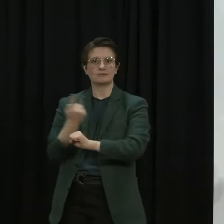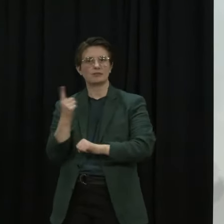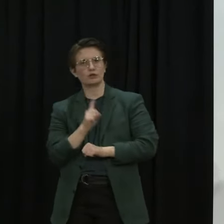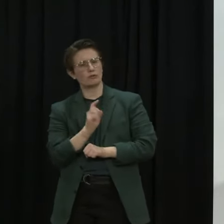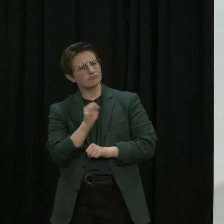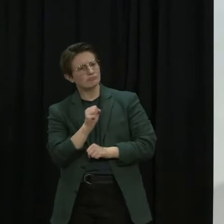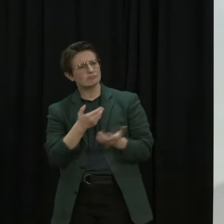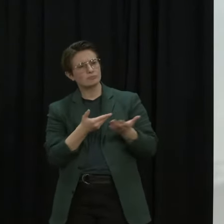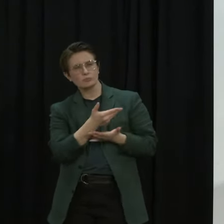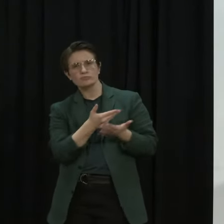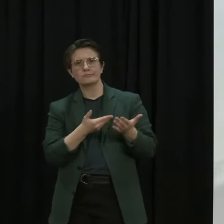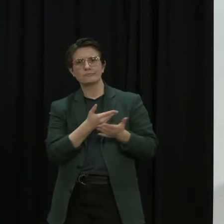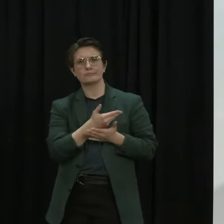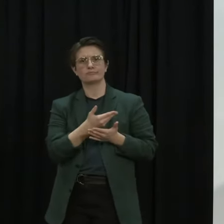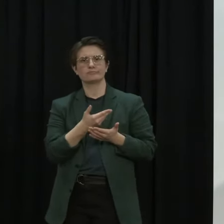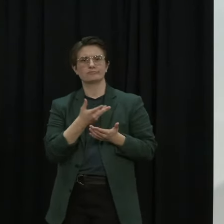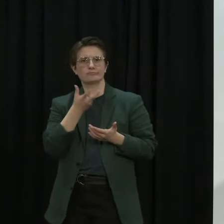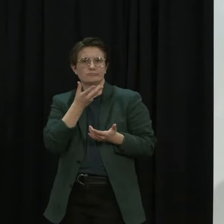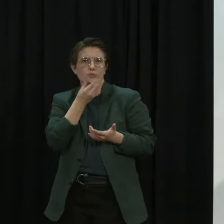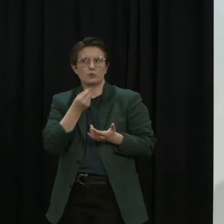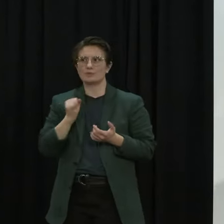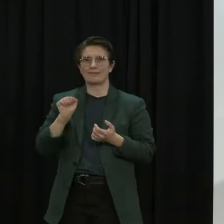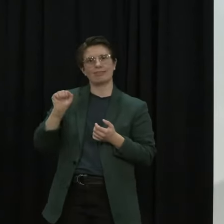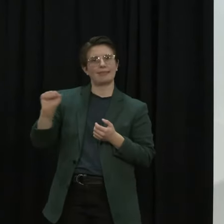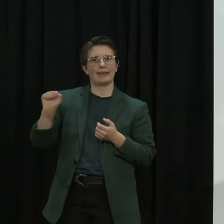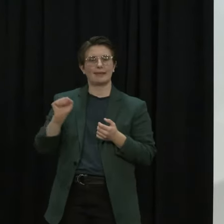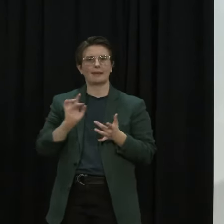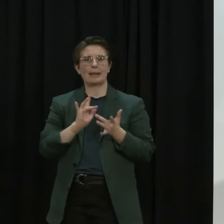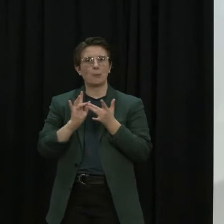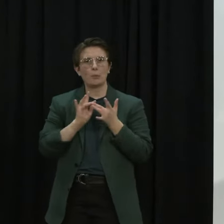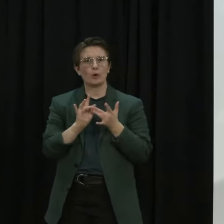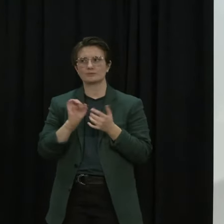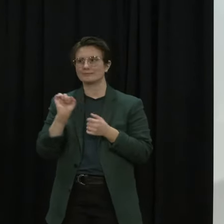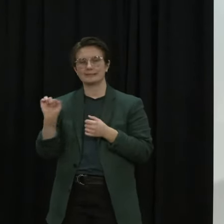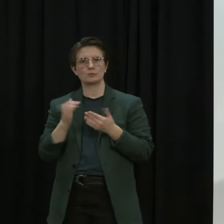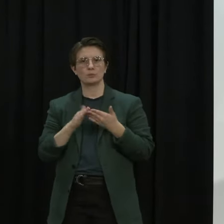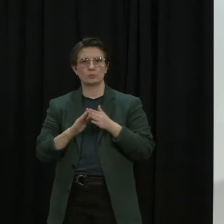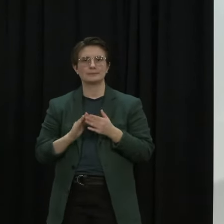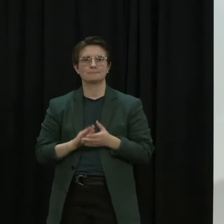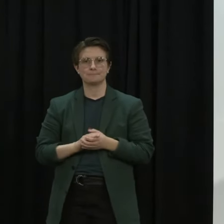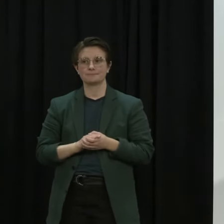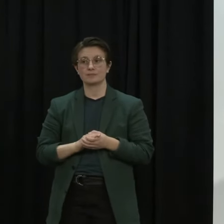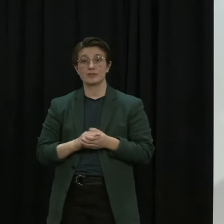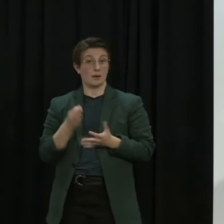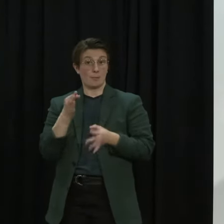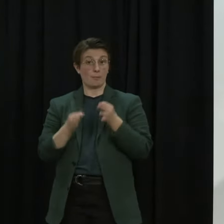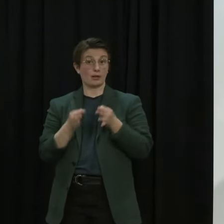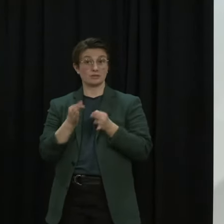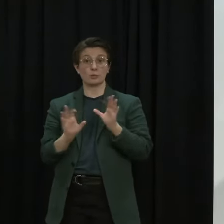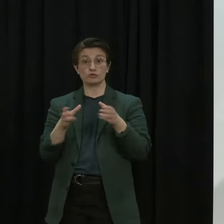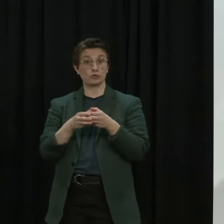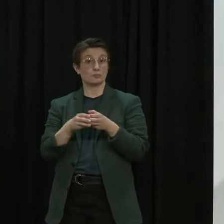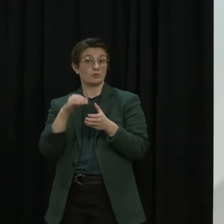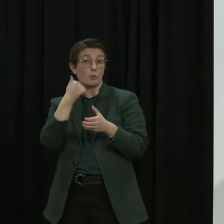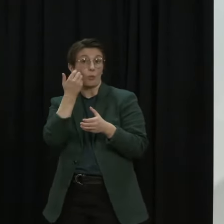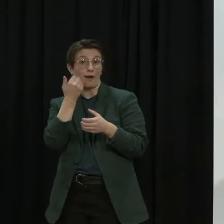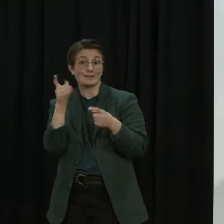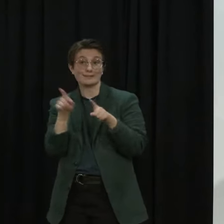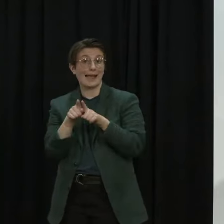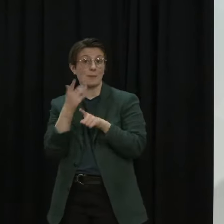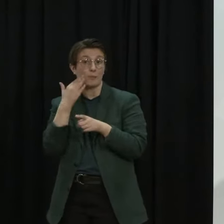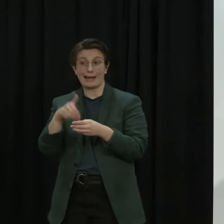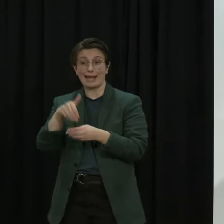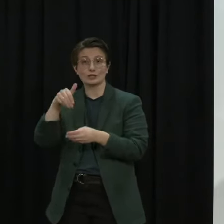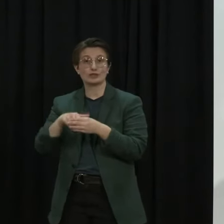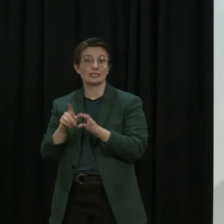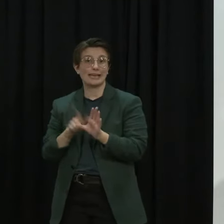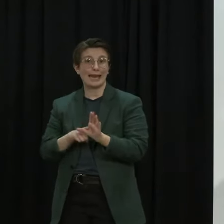we are making publicly